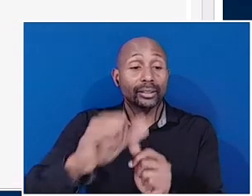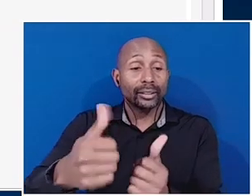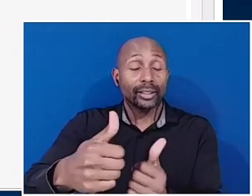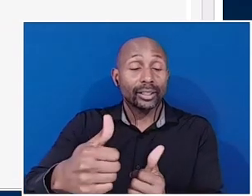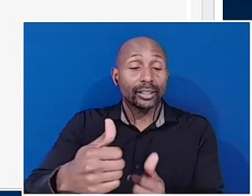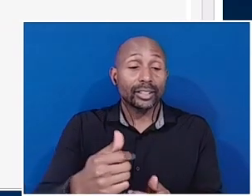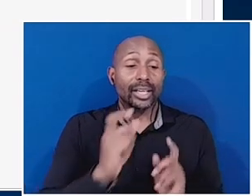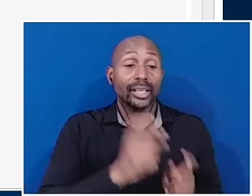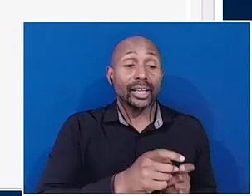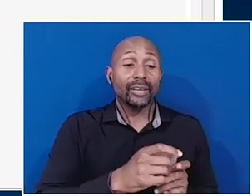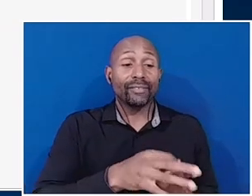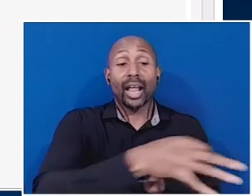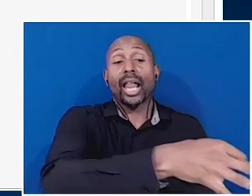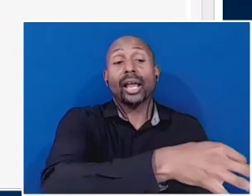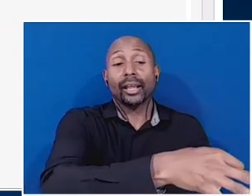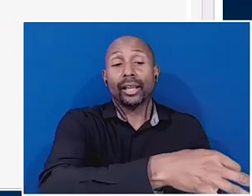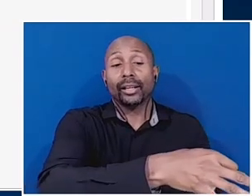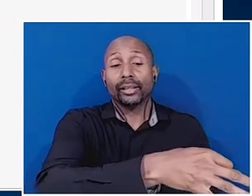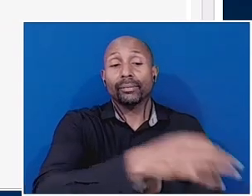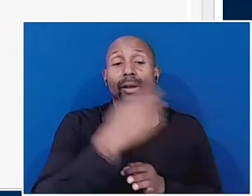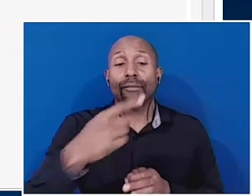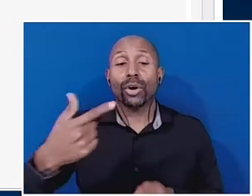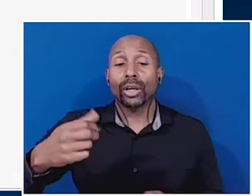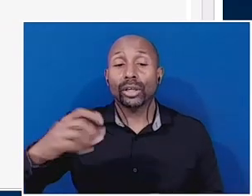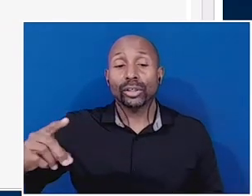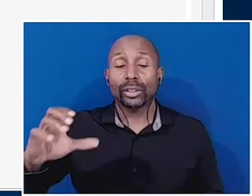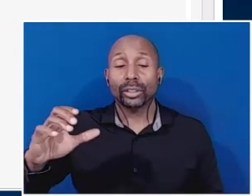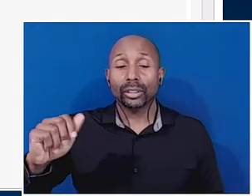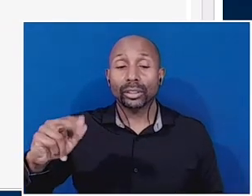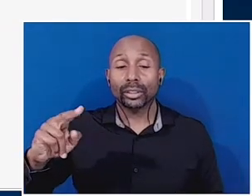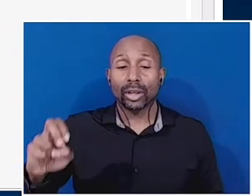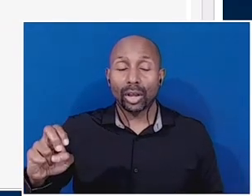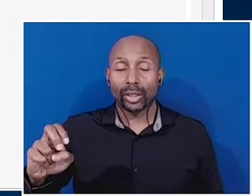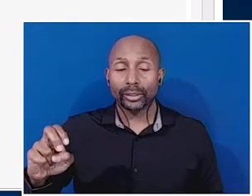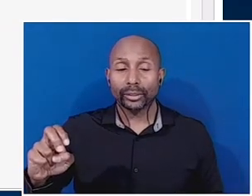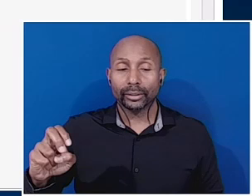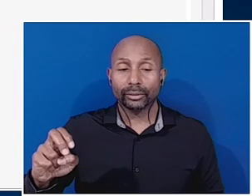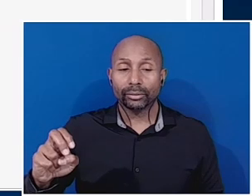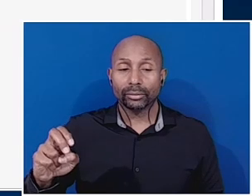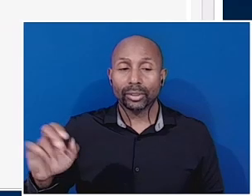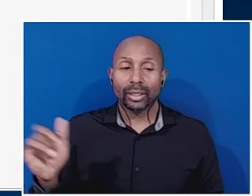And it looks like that's just a notification. It's not a- doesn't seem to be a- yeah.